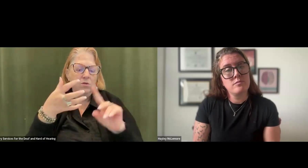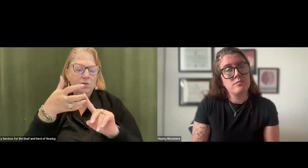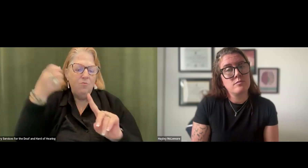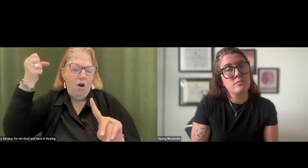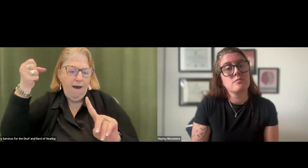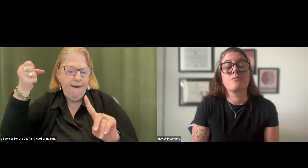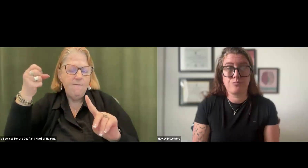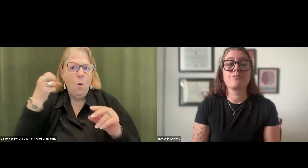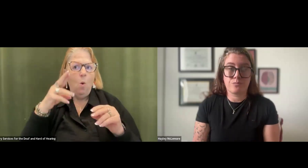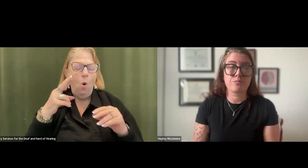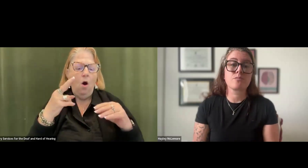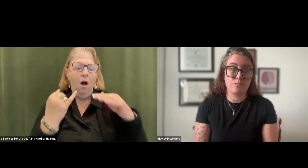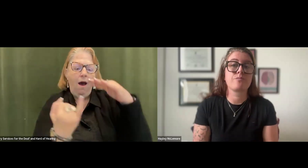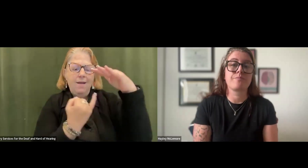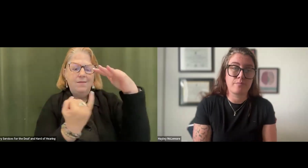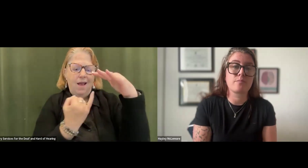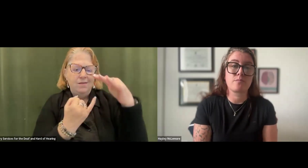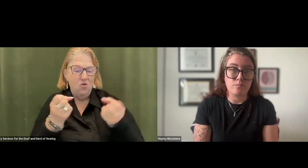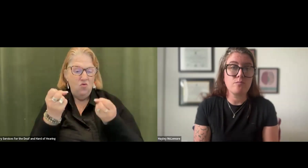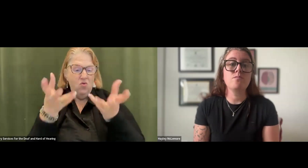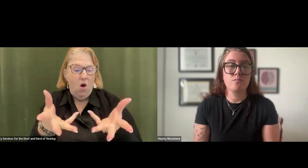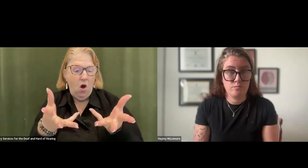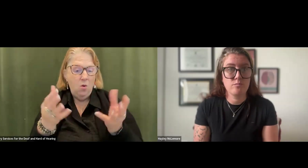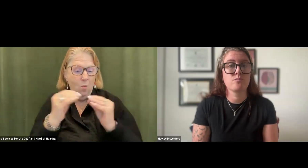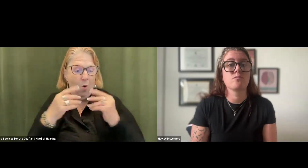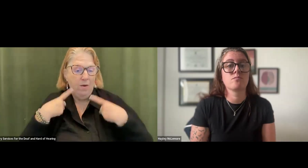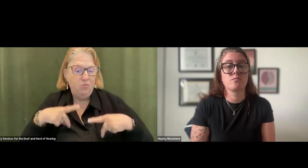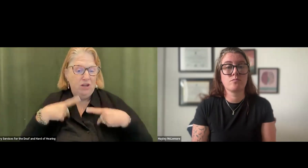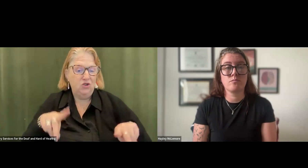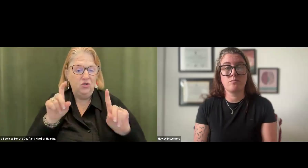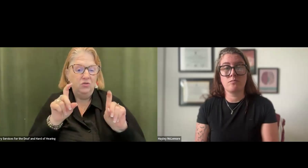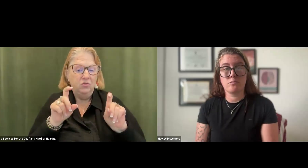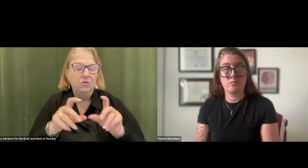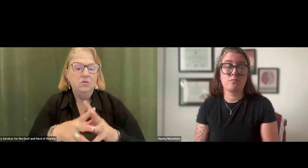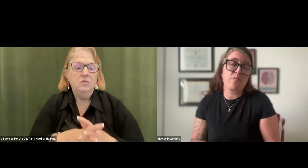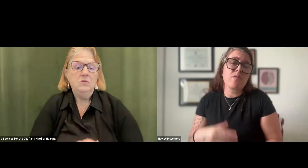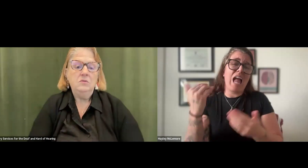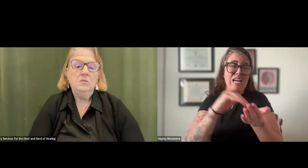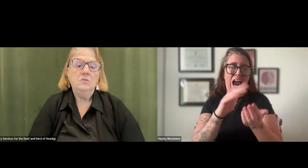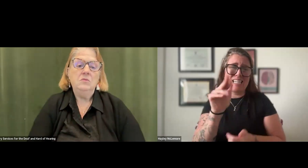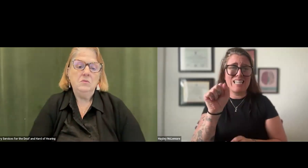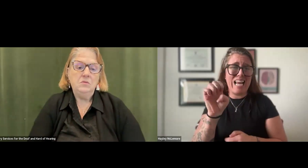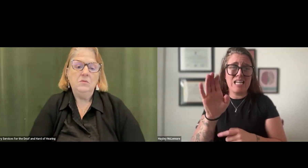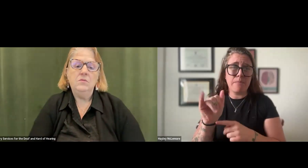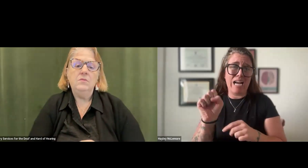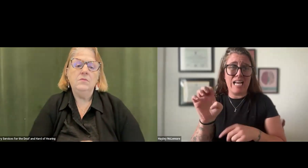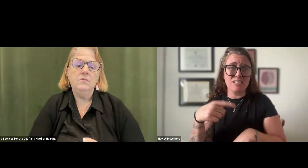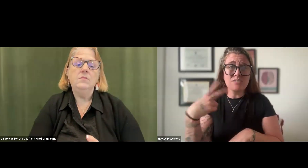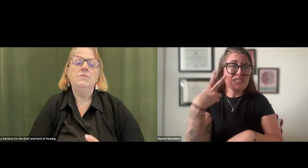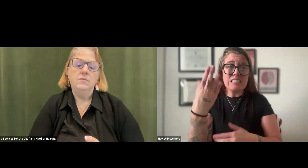If there's a person who experiences language depression or experiences isolation, are they more prone to depression? [Interpreter for Hayley] And Haley's saying: